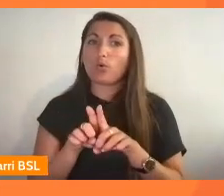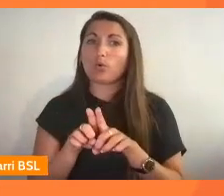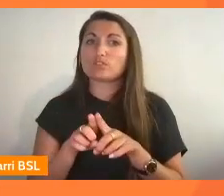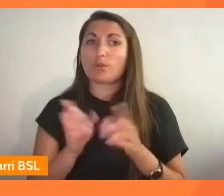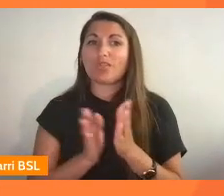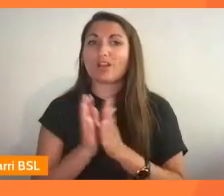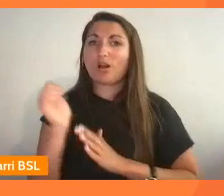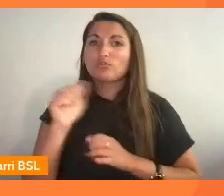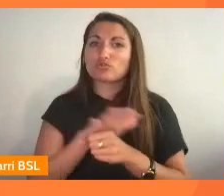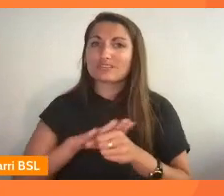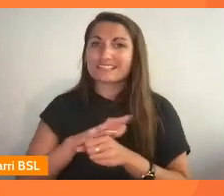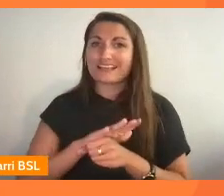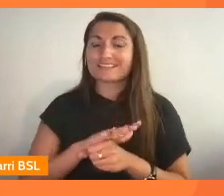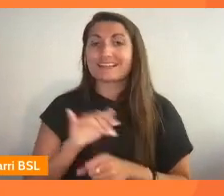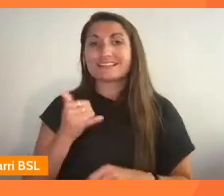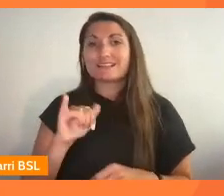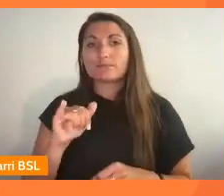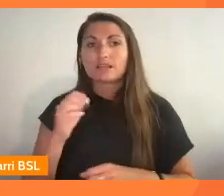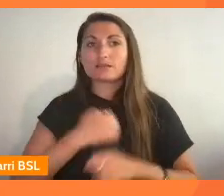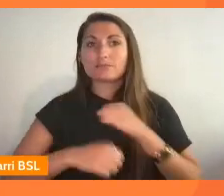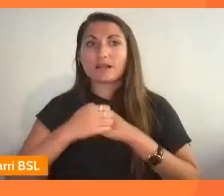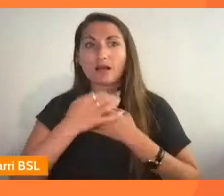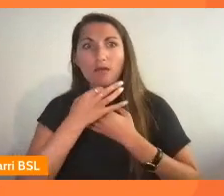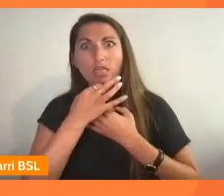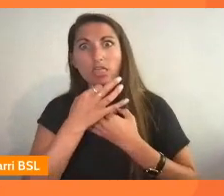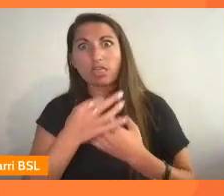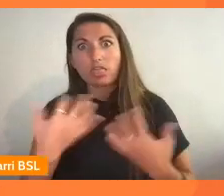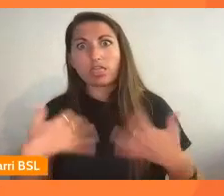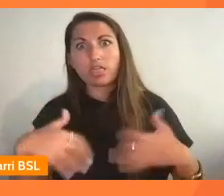overawed by the technology and we commissioned an article from